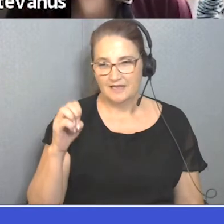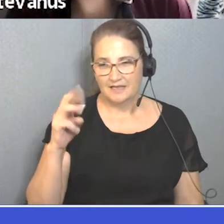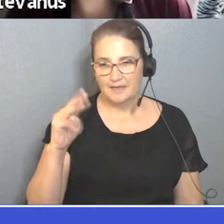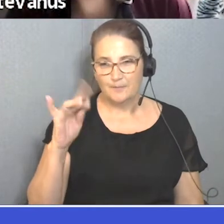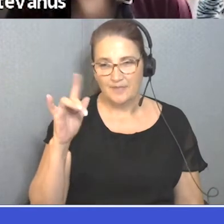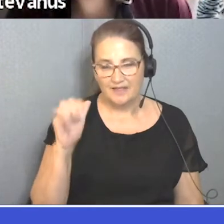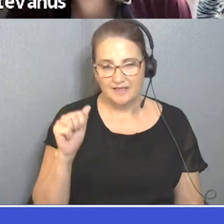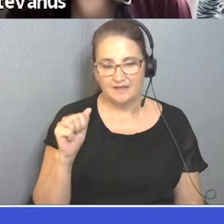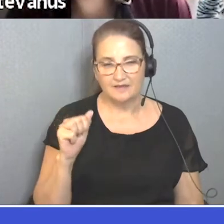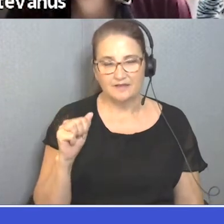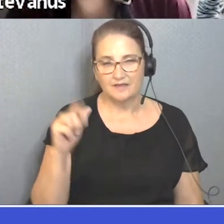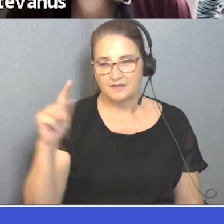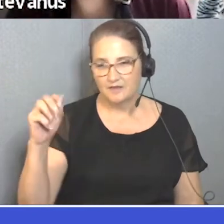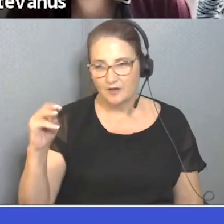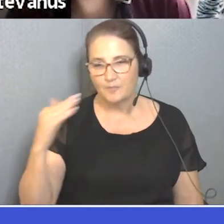Liz, thank you. Perfect.